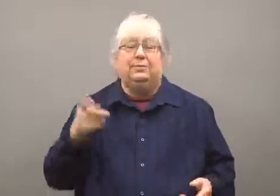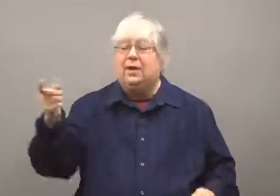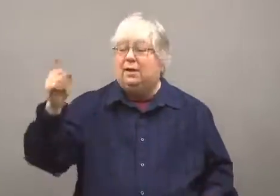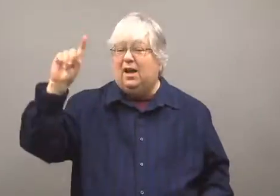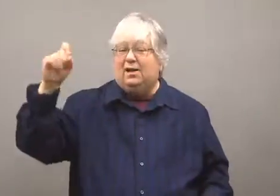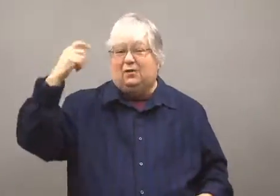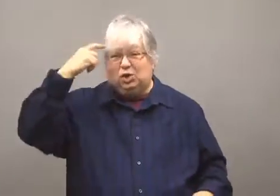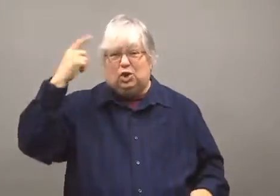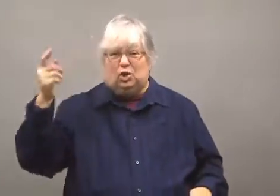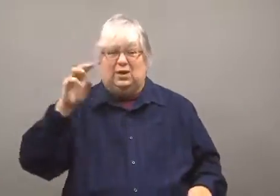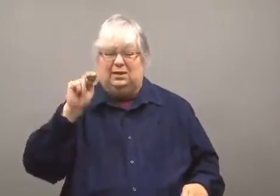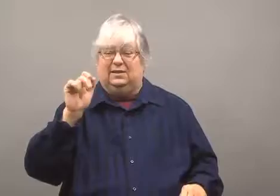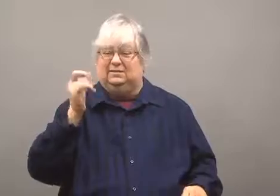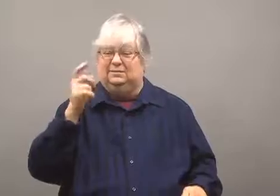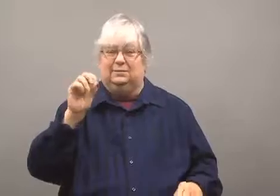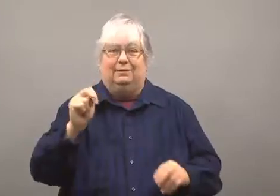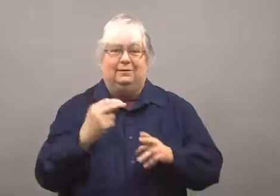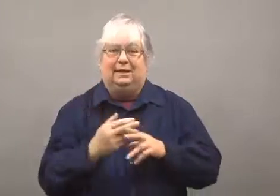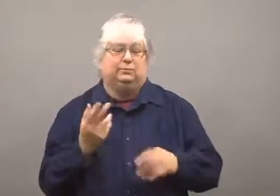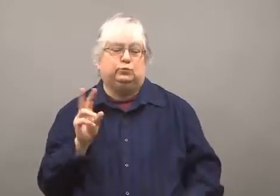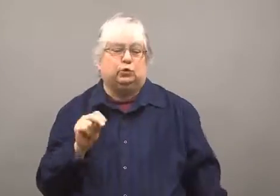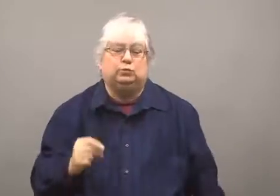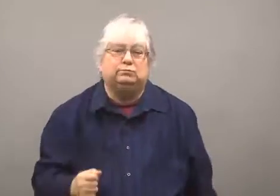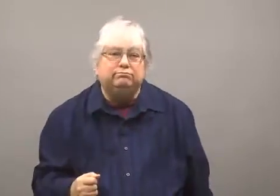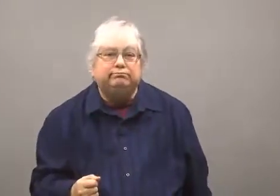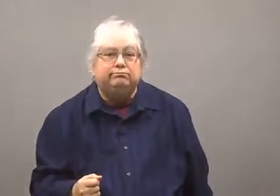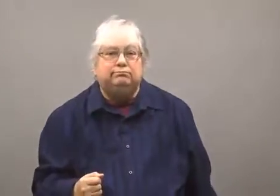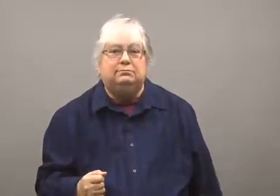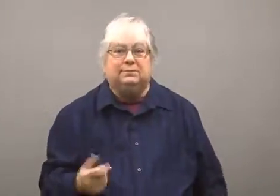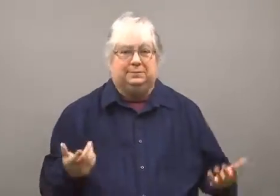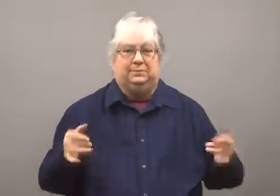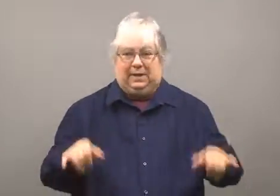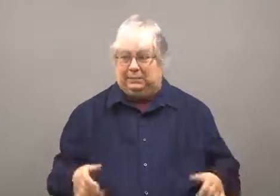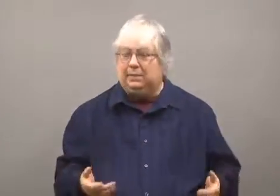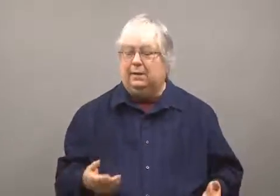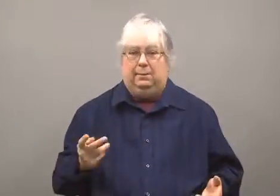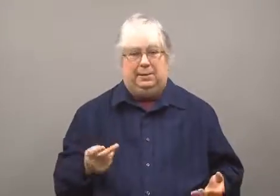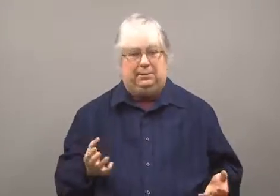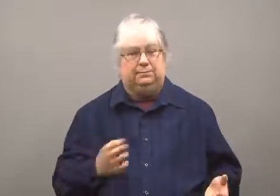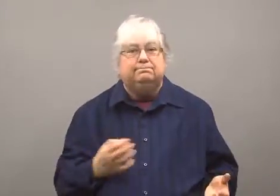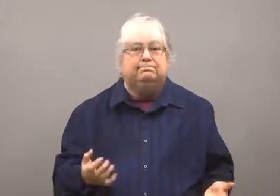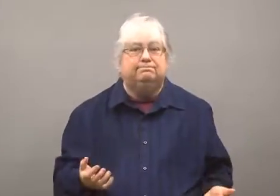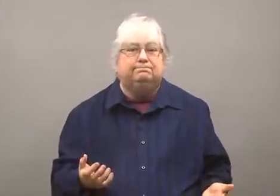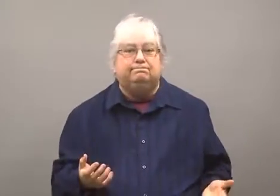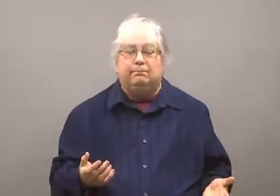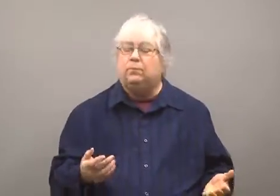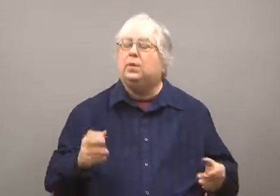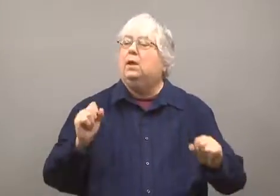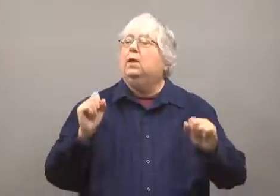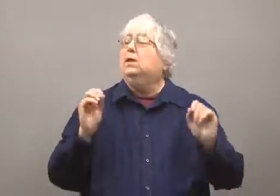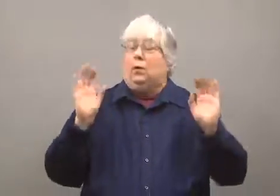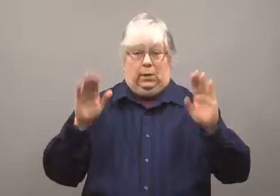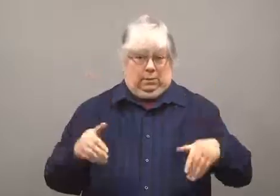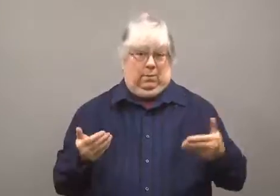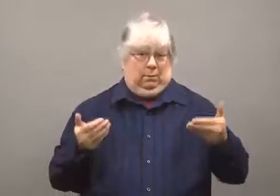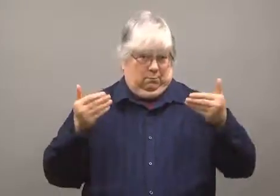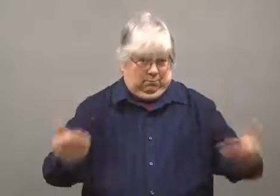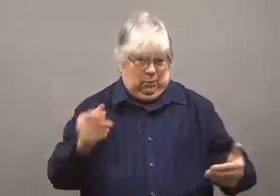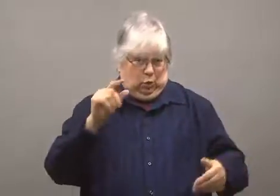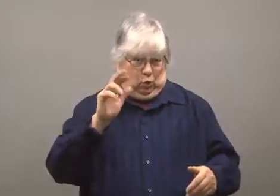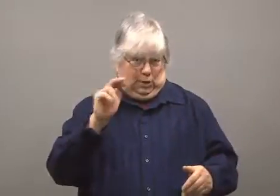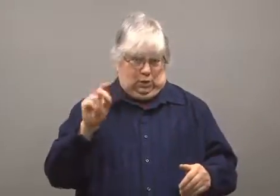Governor Nixon refused to replace him, which upset the people.